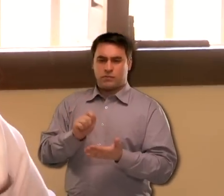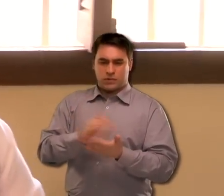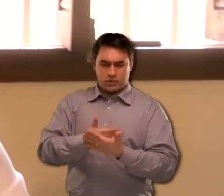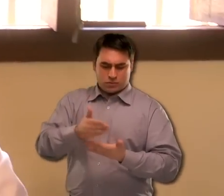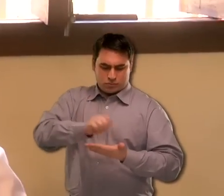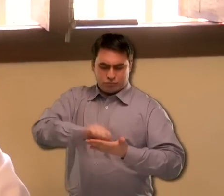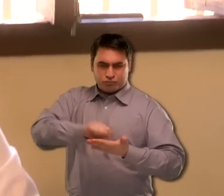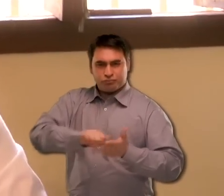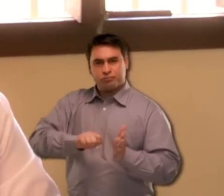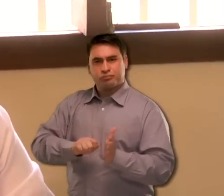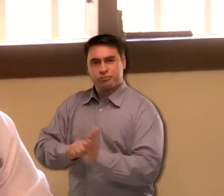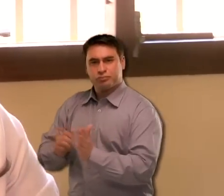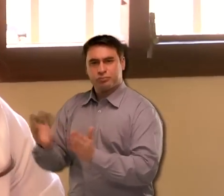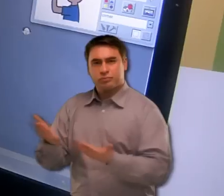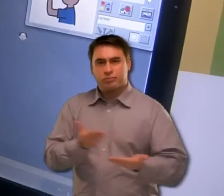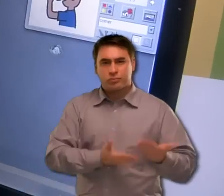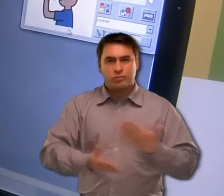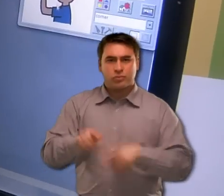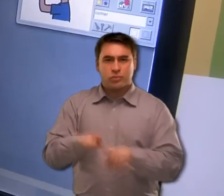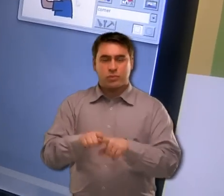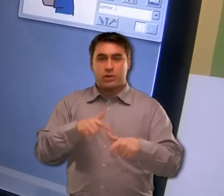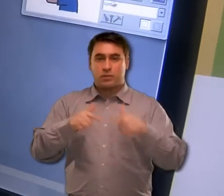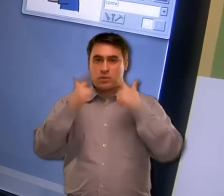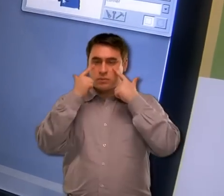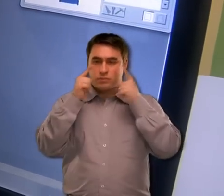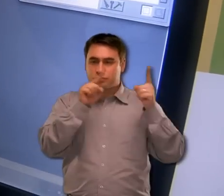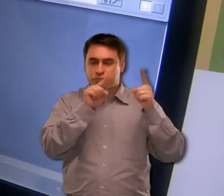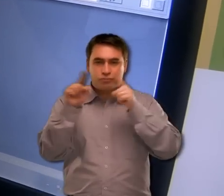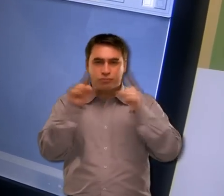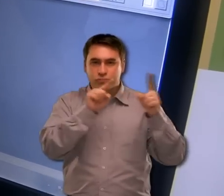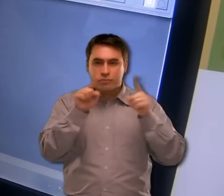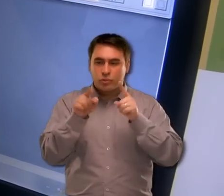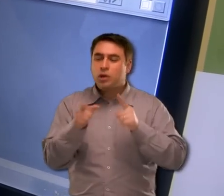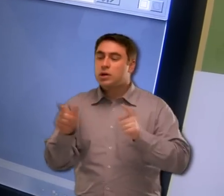Making the communication board, using my eyes,